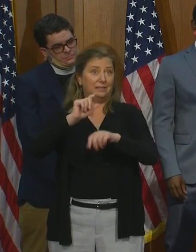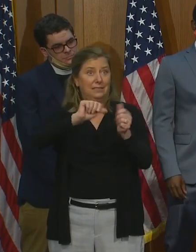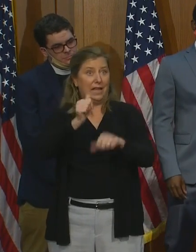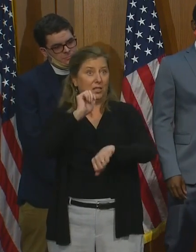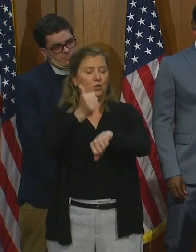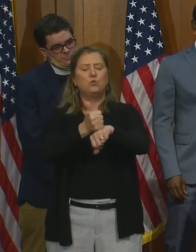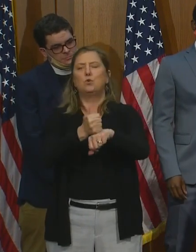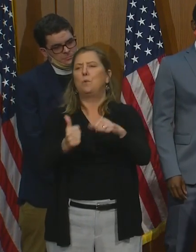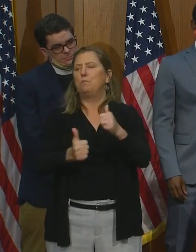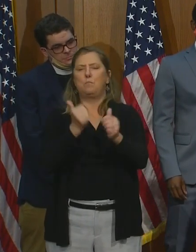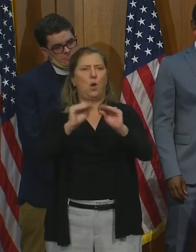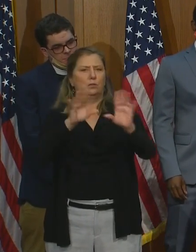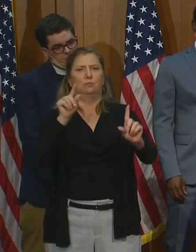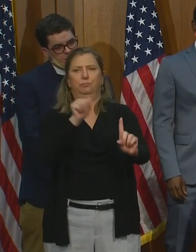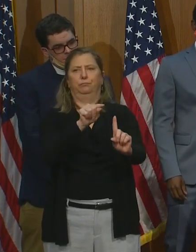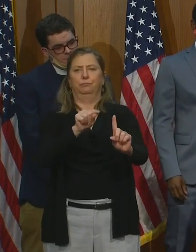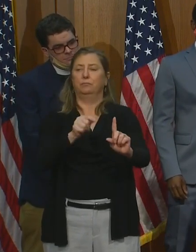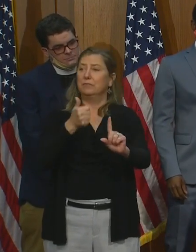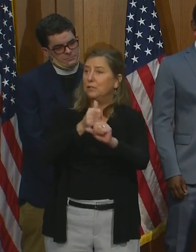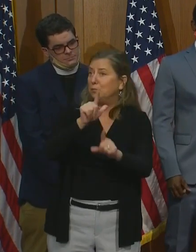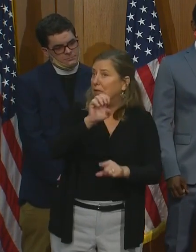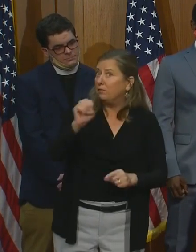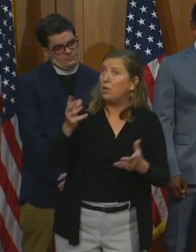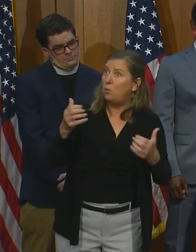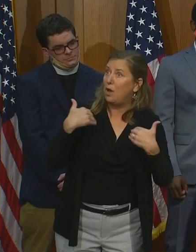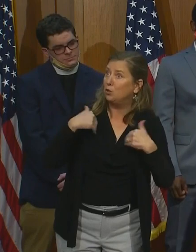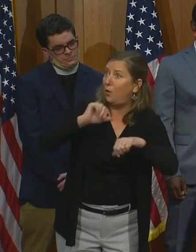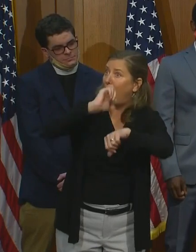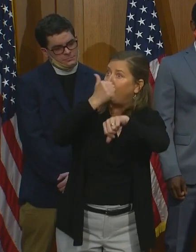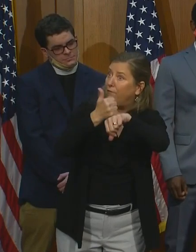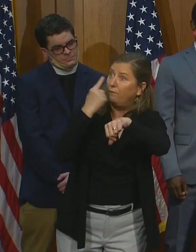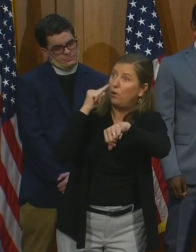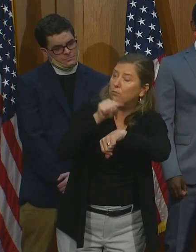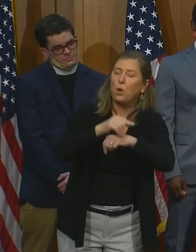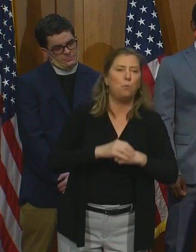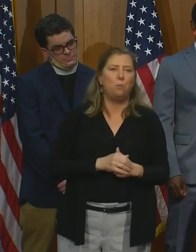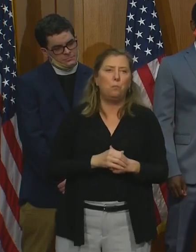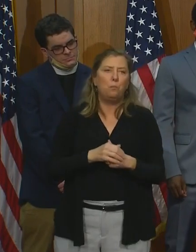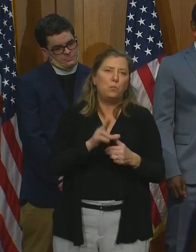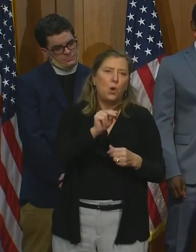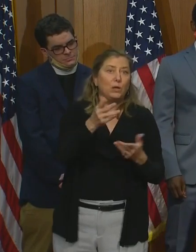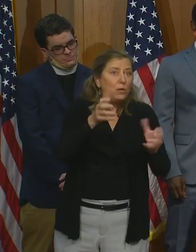THE MOST PROMINENT. LEE HIMSELF